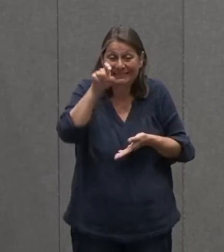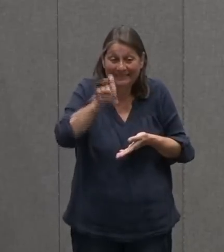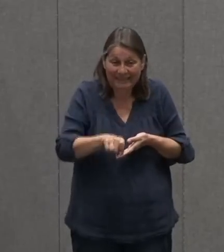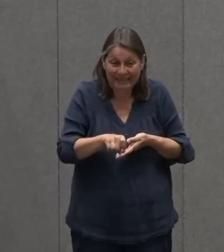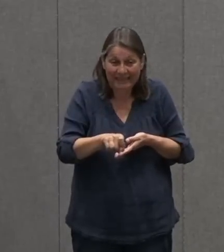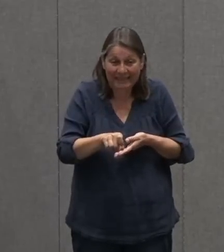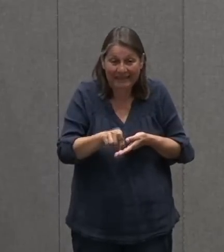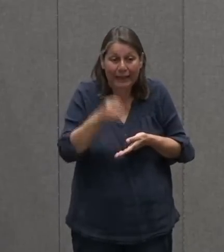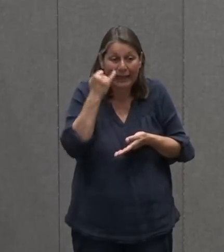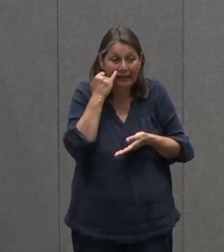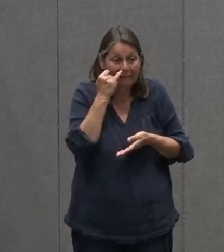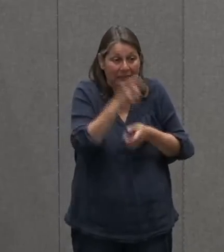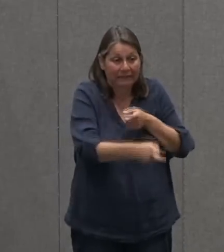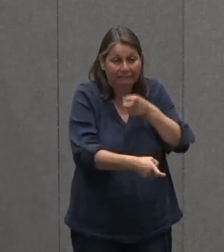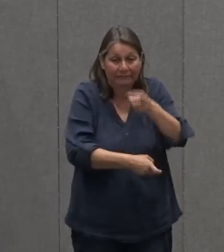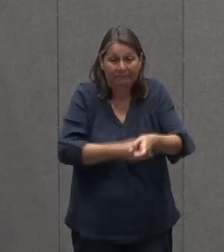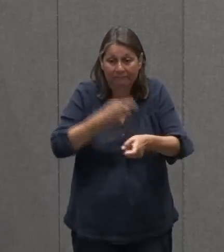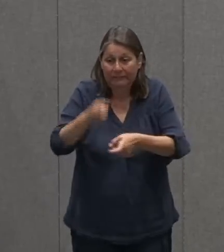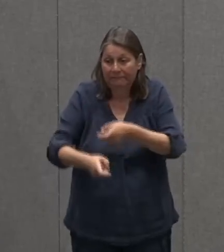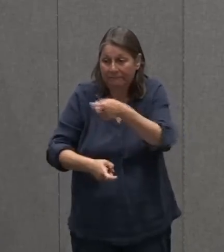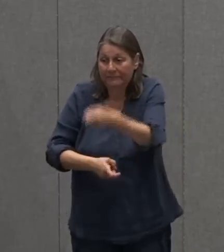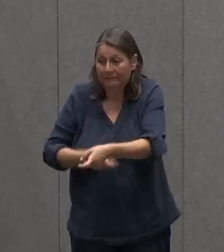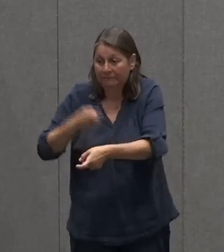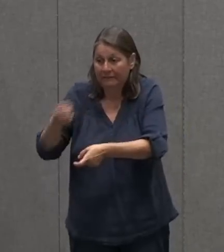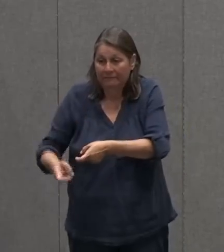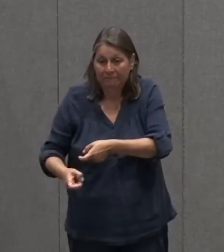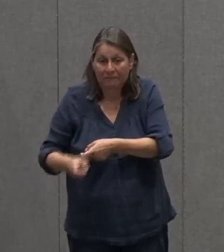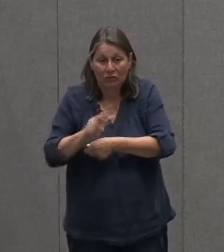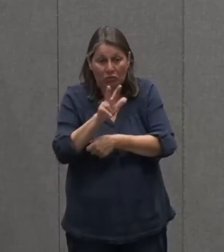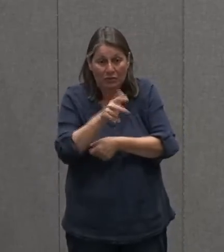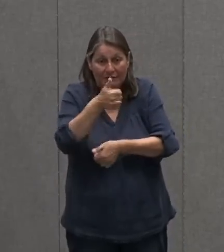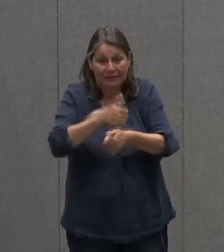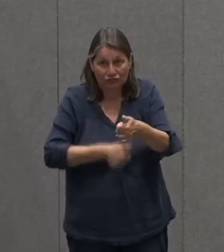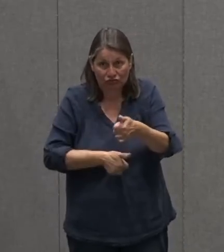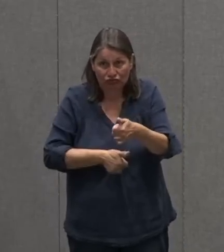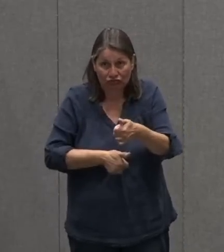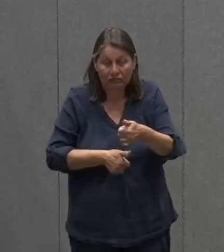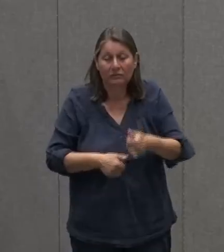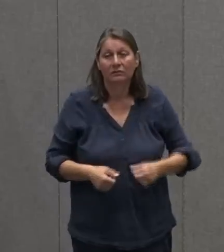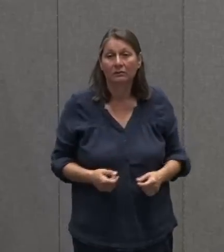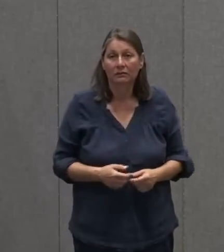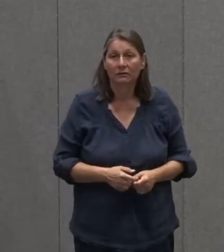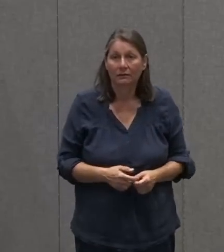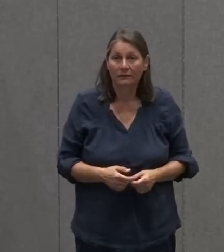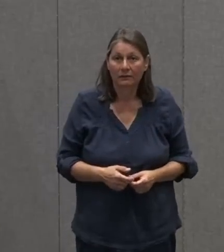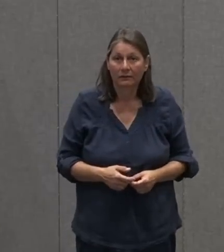and then so I'm gonna underline that 'cause I know I got to underline how many stickers, that's my question.